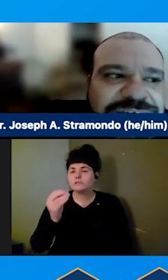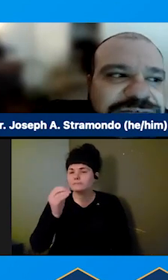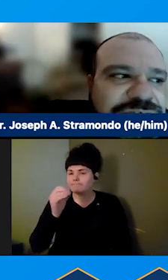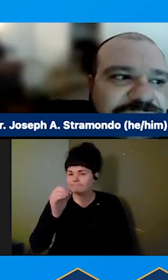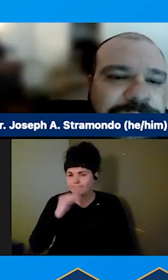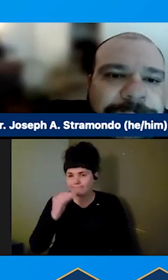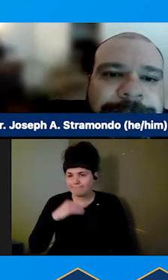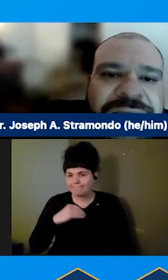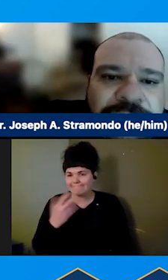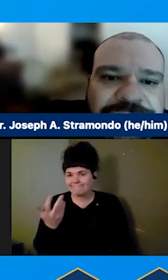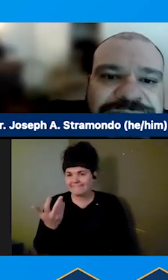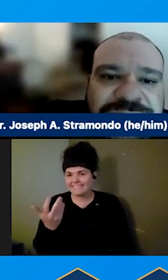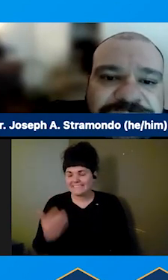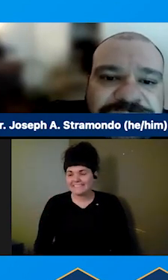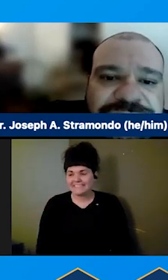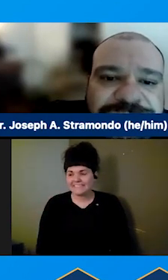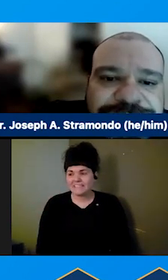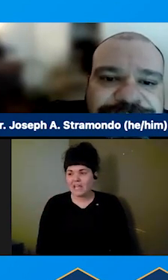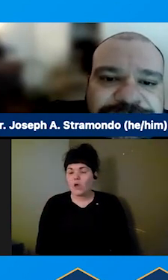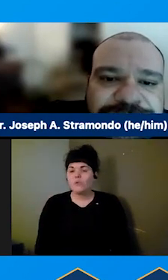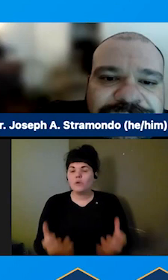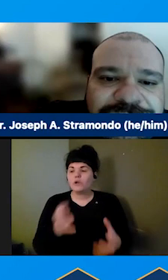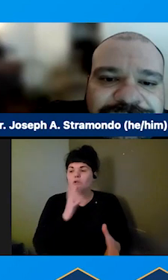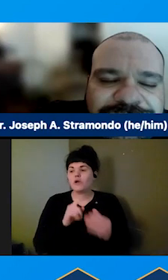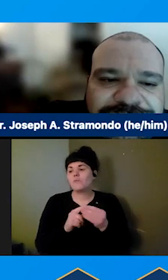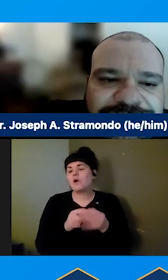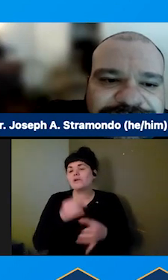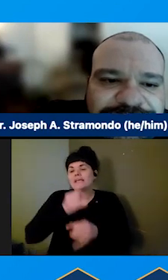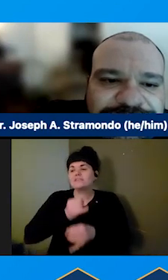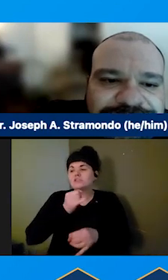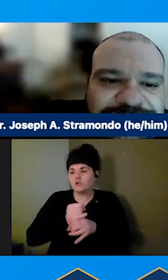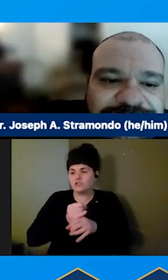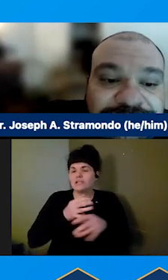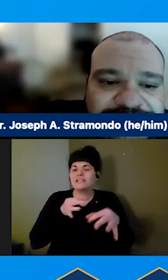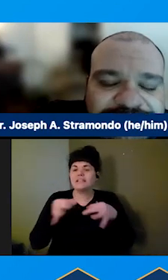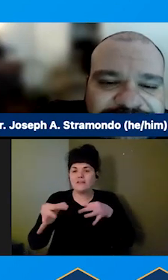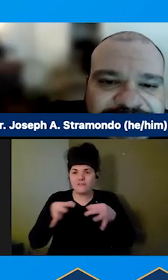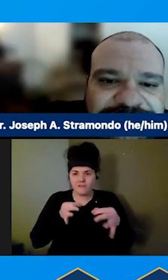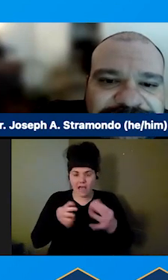via power disparities. Okay. And so notice that the beginning